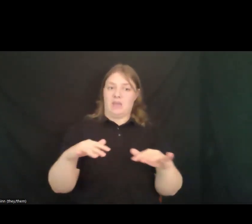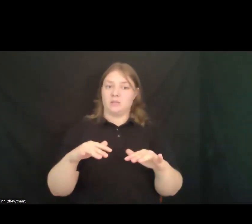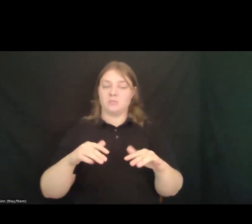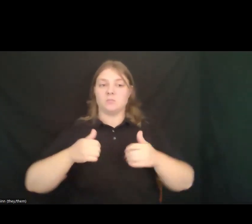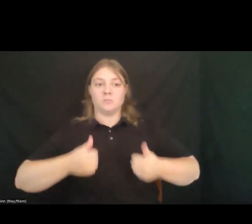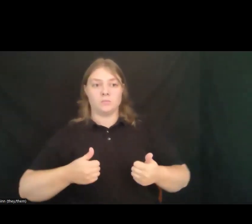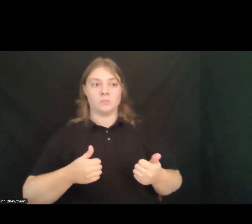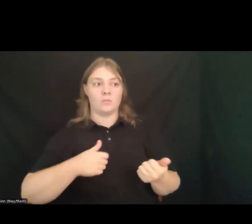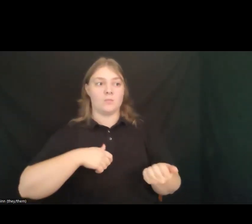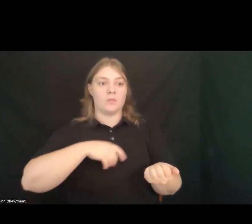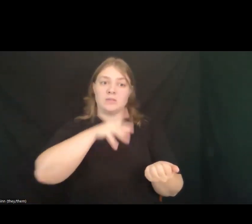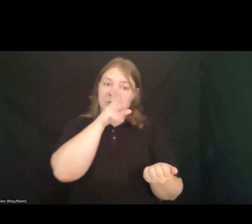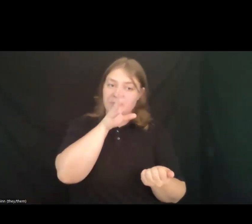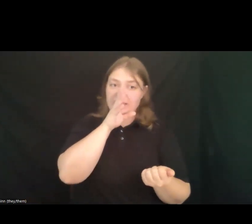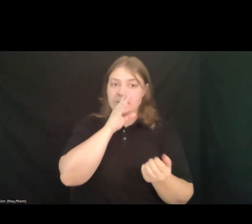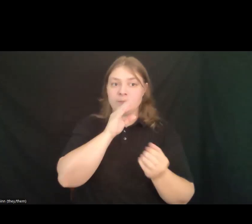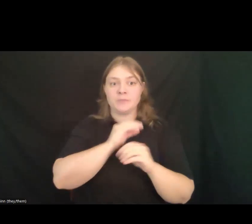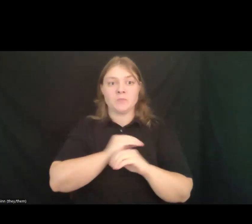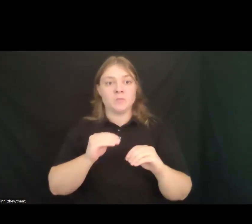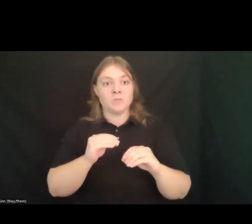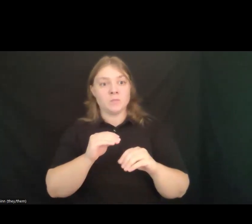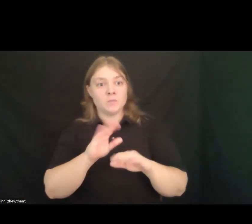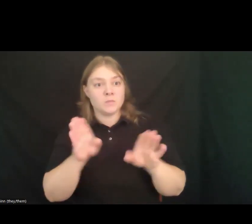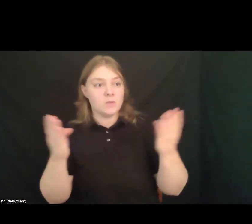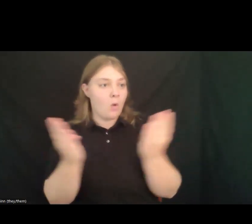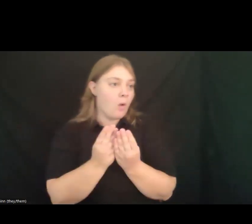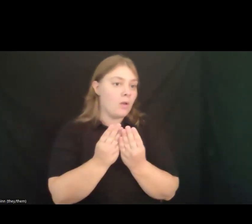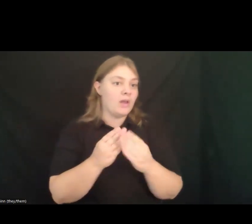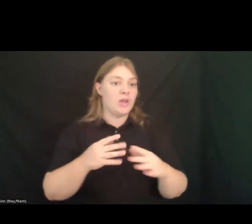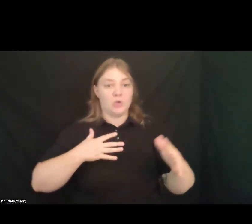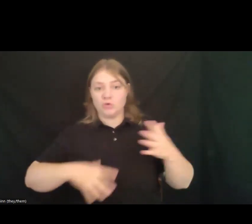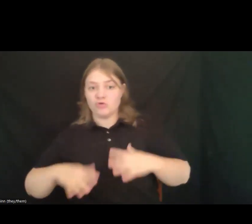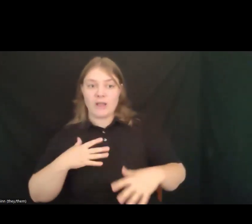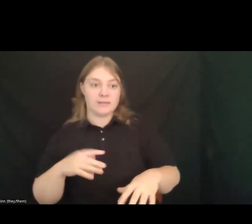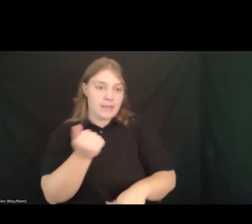speak freely dress as you feel and just really express yourself in Any Which Way